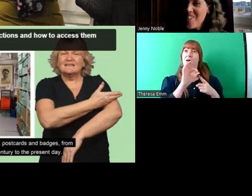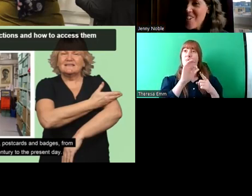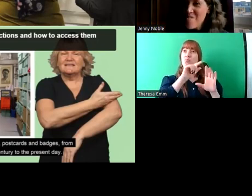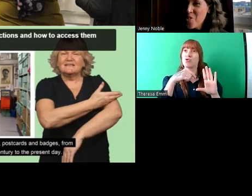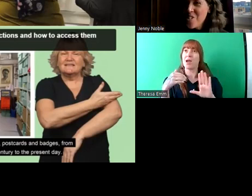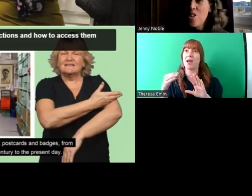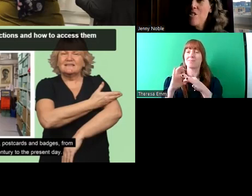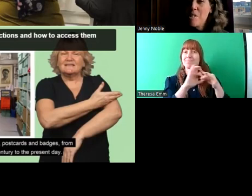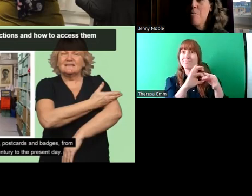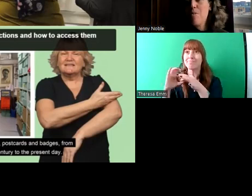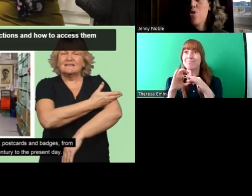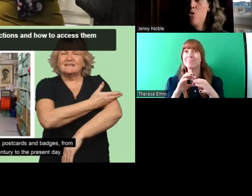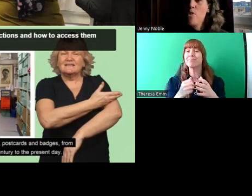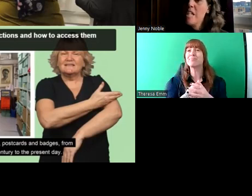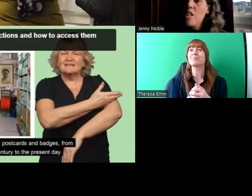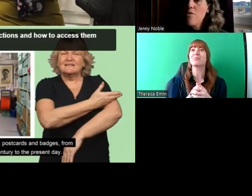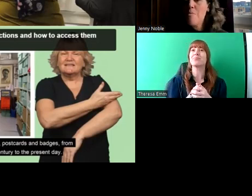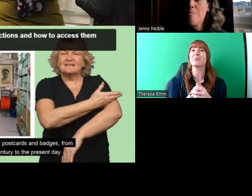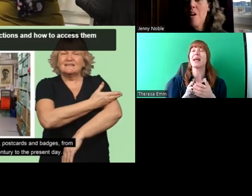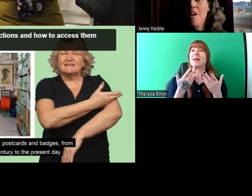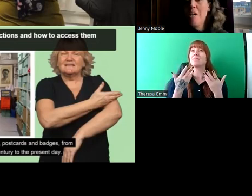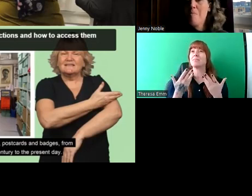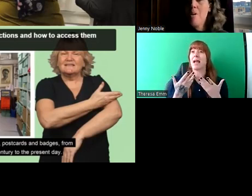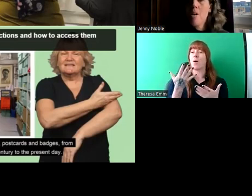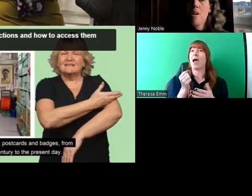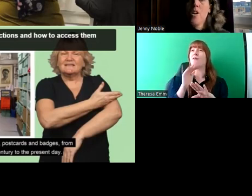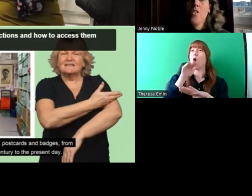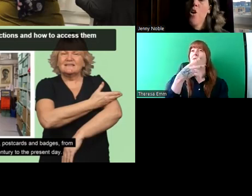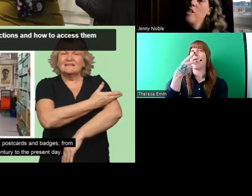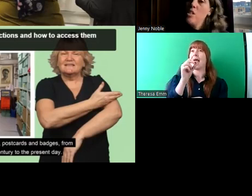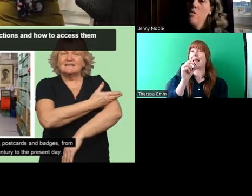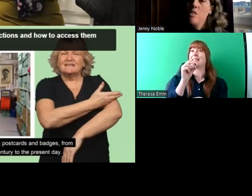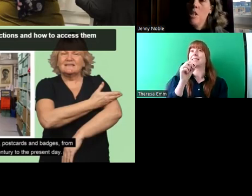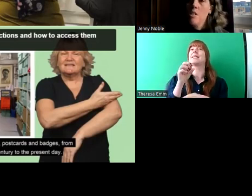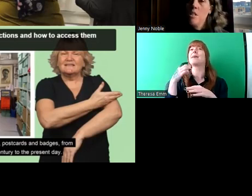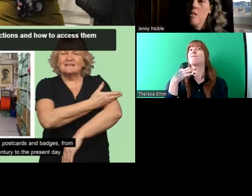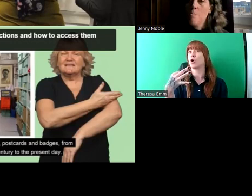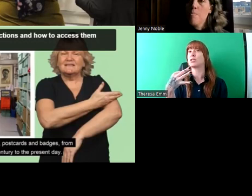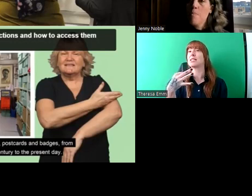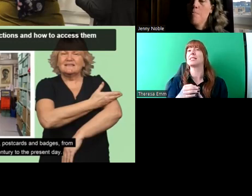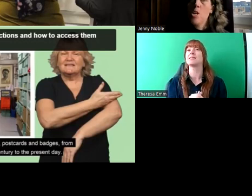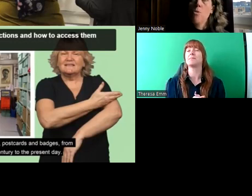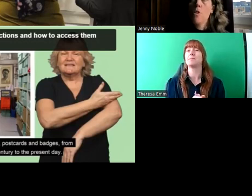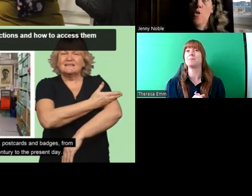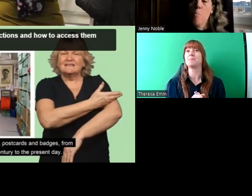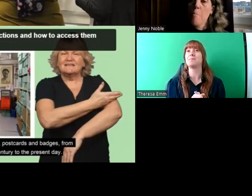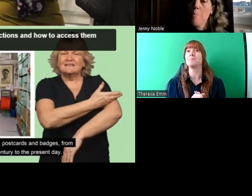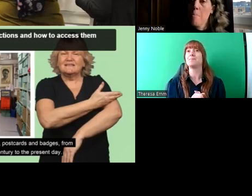to our volunteers; at the moment, we've got over 80 of them. They, obviously, don't takeover from